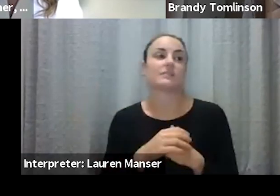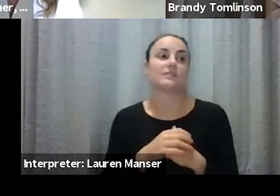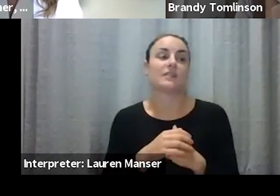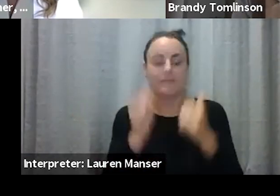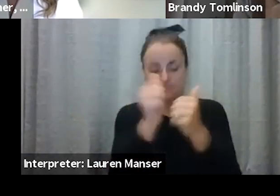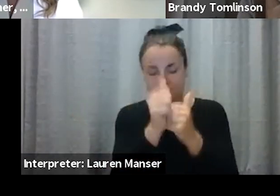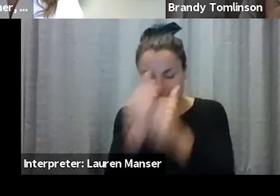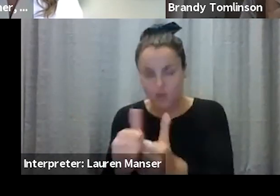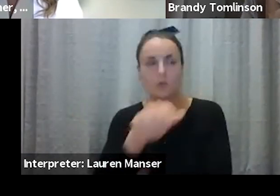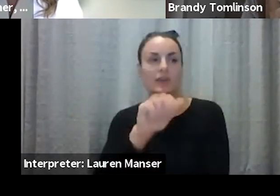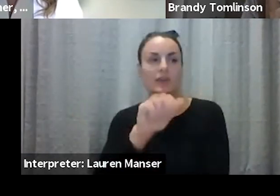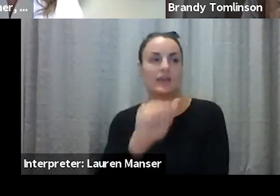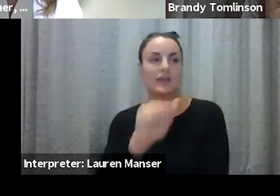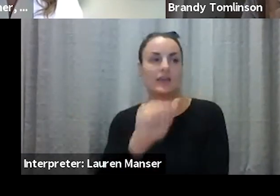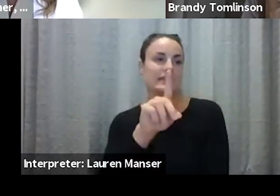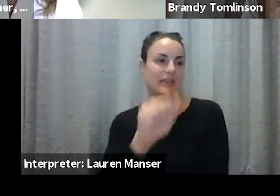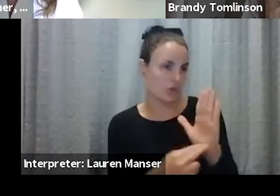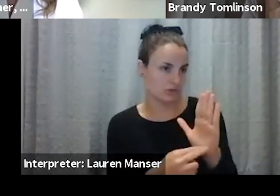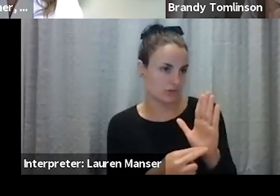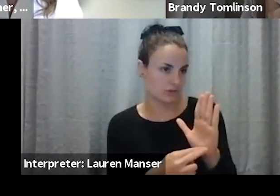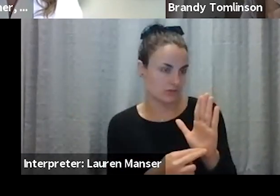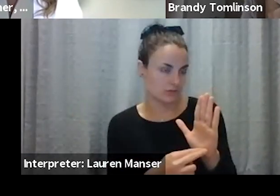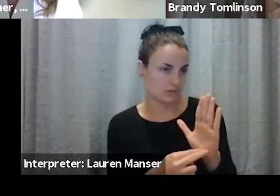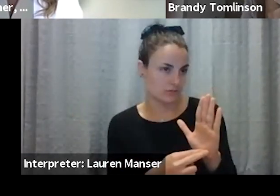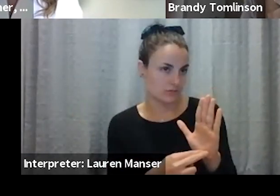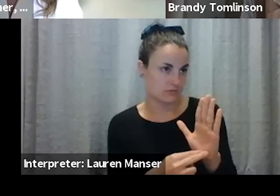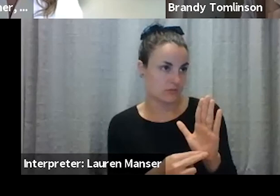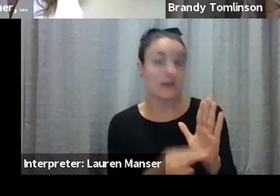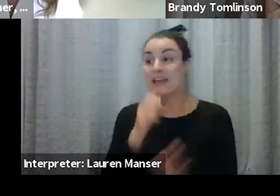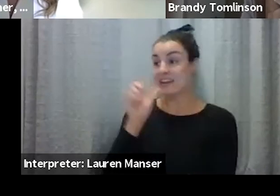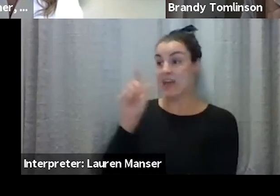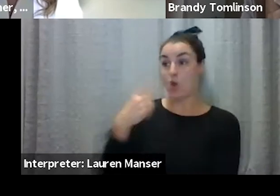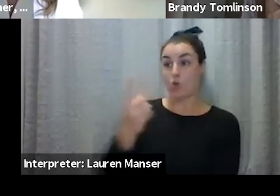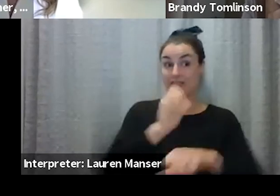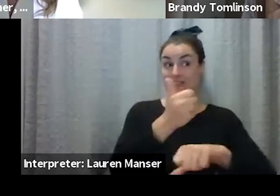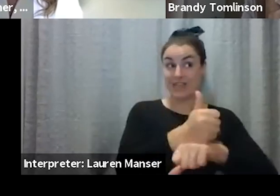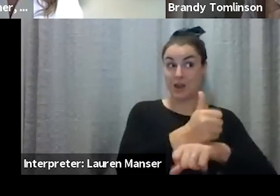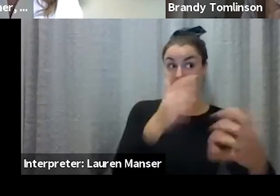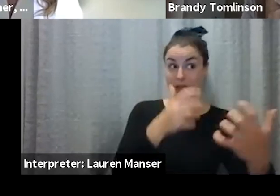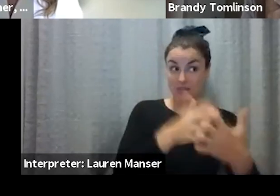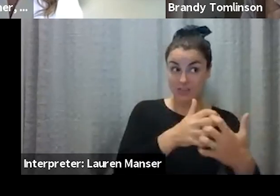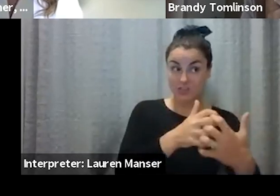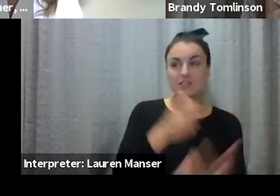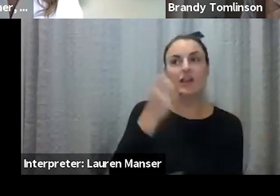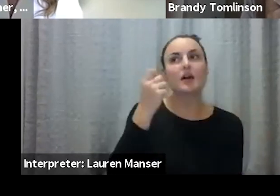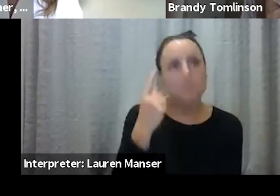to not just put a set of accommodations in place that are asked for, but to also be willing to go through this process